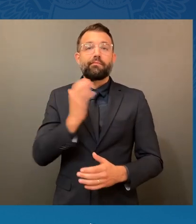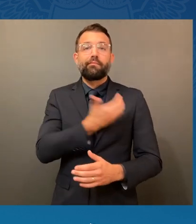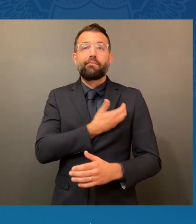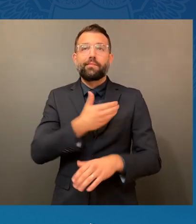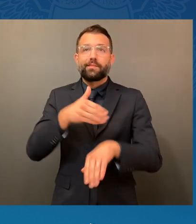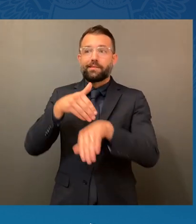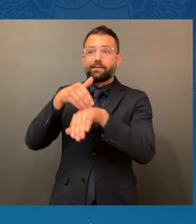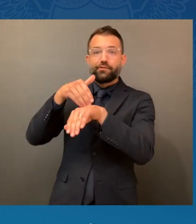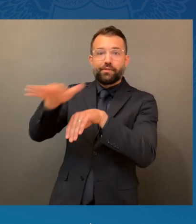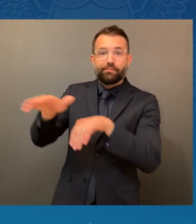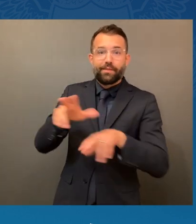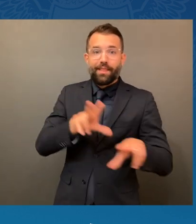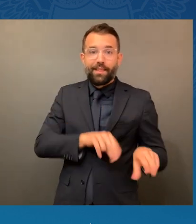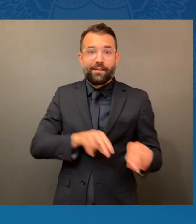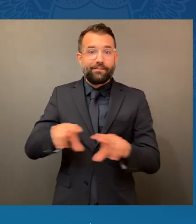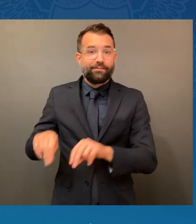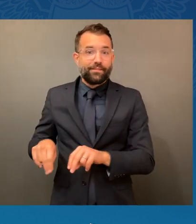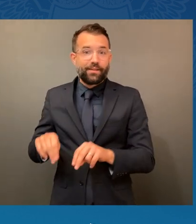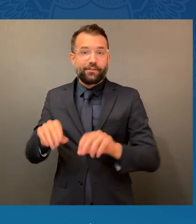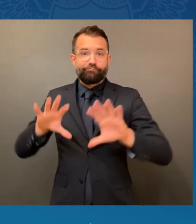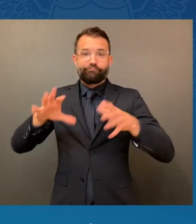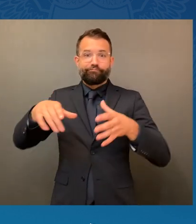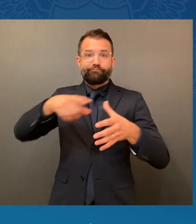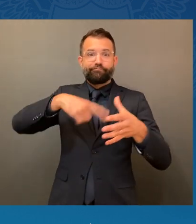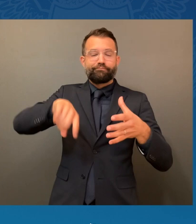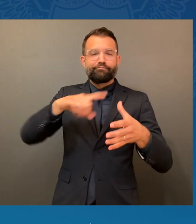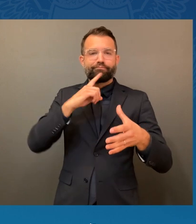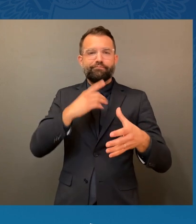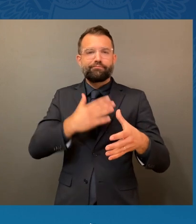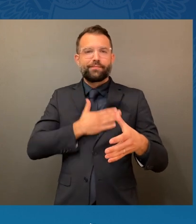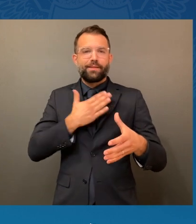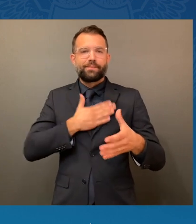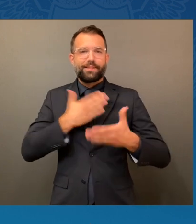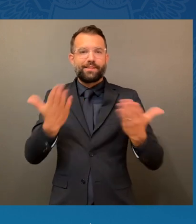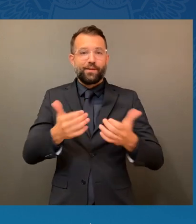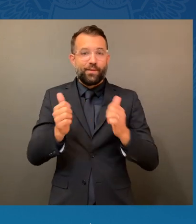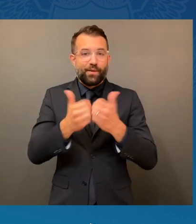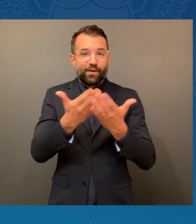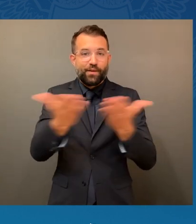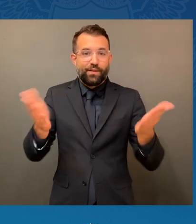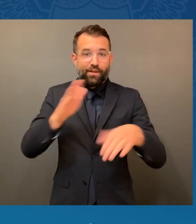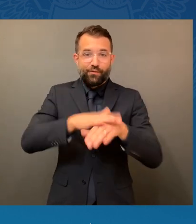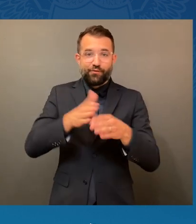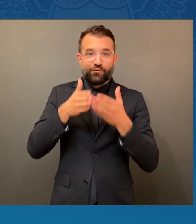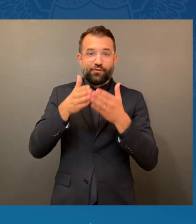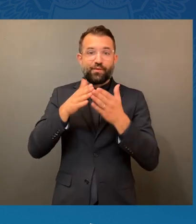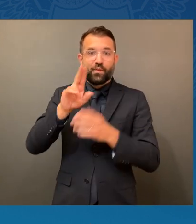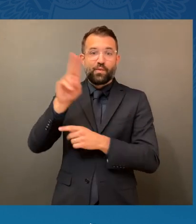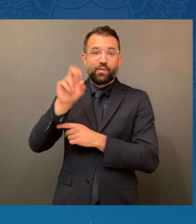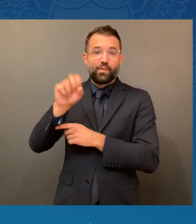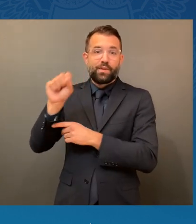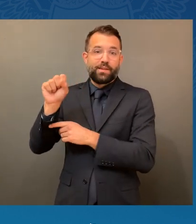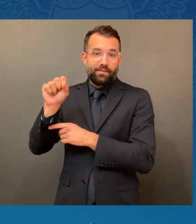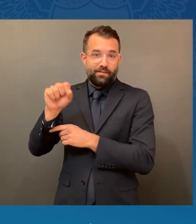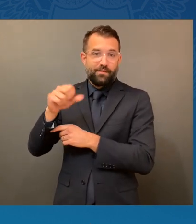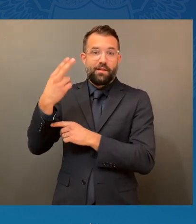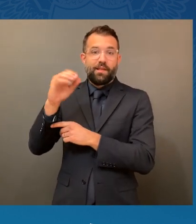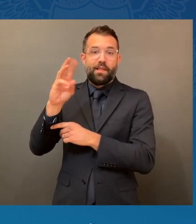And it is great to be here with you onboard the USS Howard. So I consider it a great privilege,